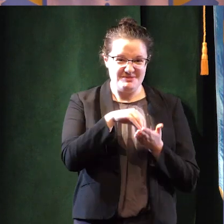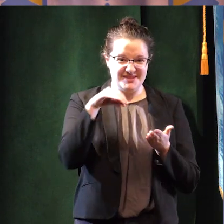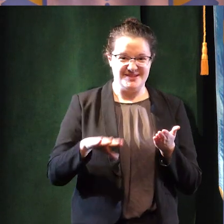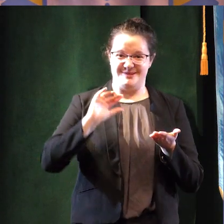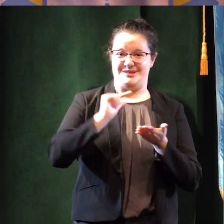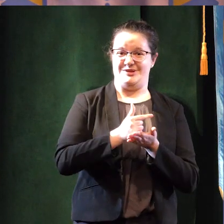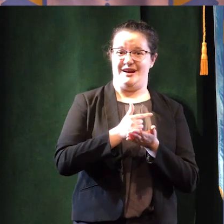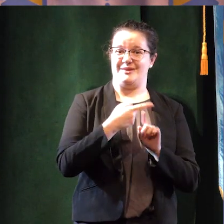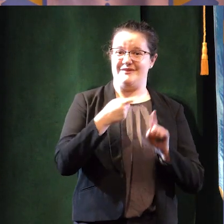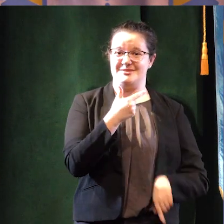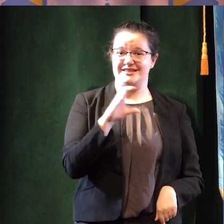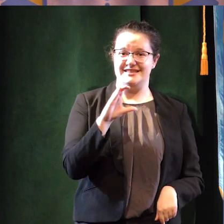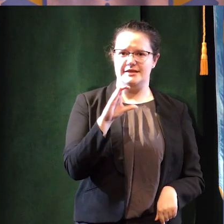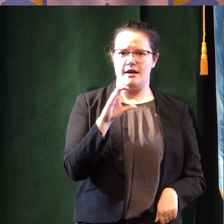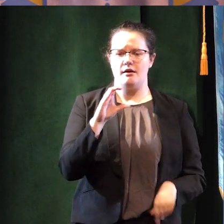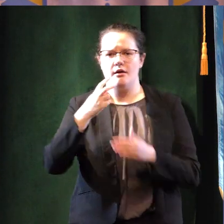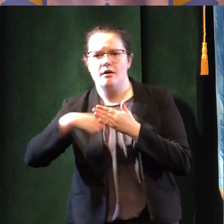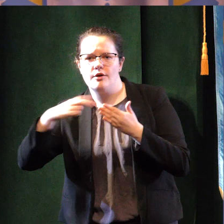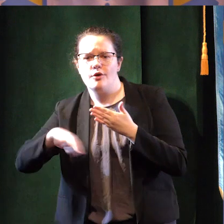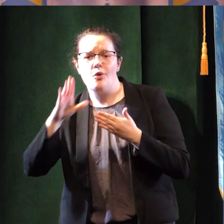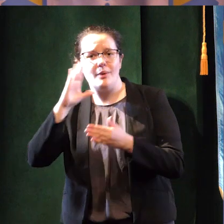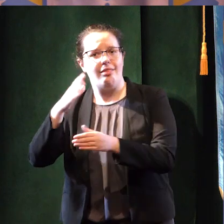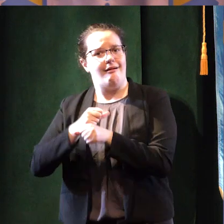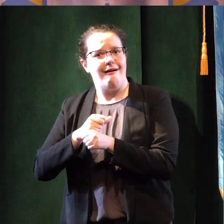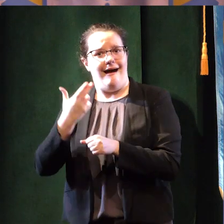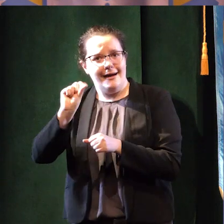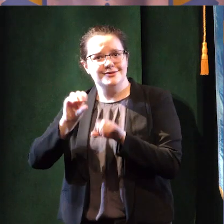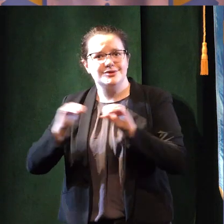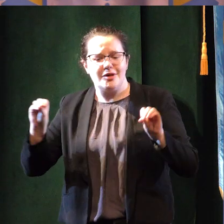ahead of earning their high school diploma special kudos to this group of